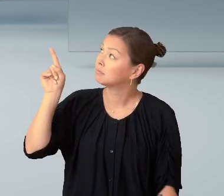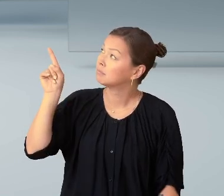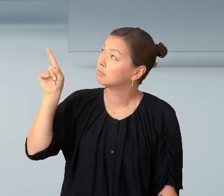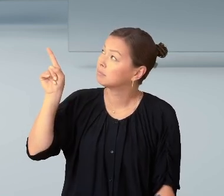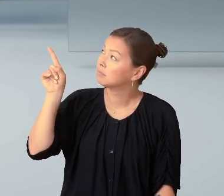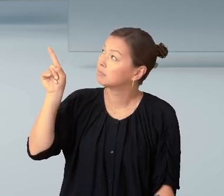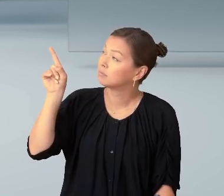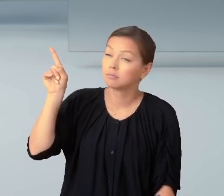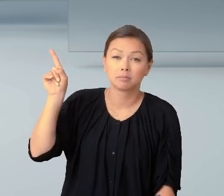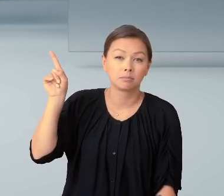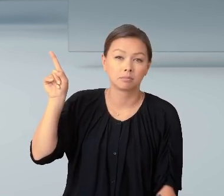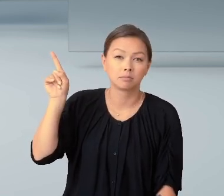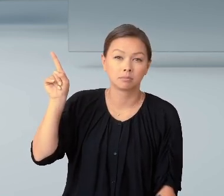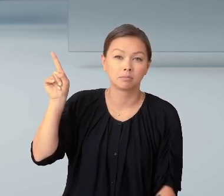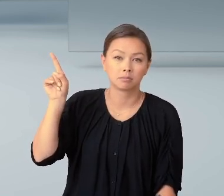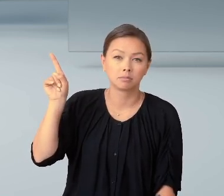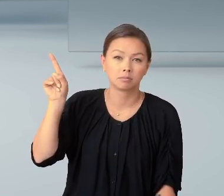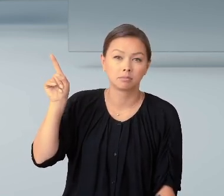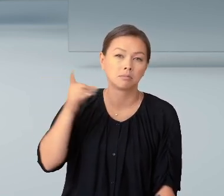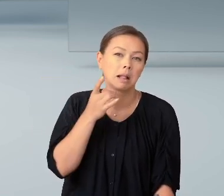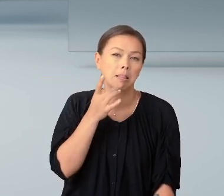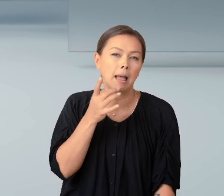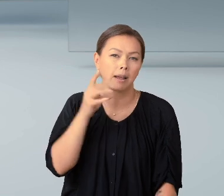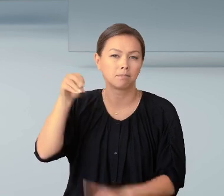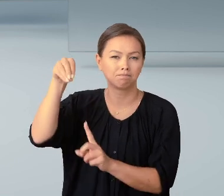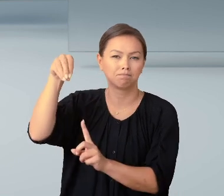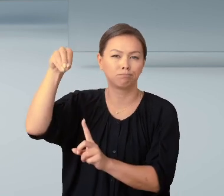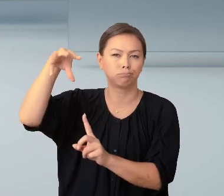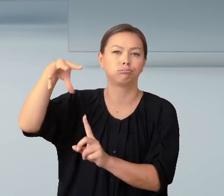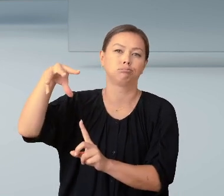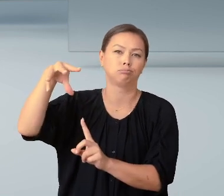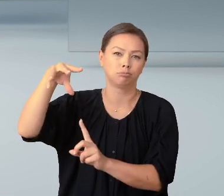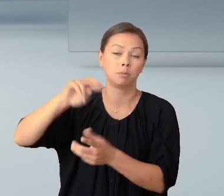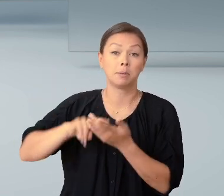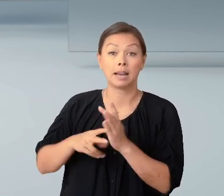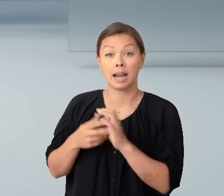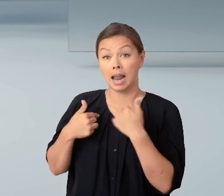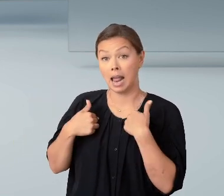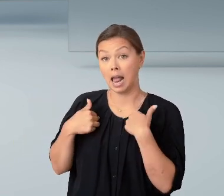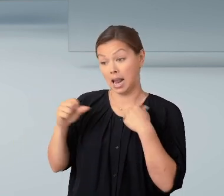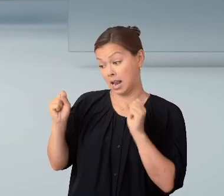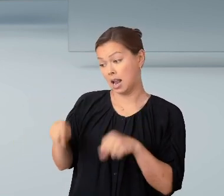we sell. I can draft with Copilot, and in this case, it's going to